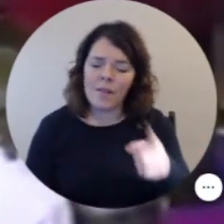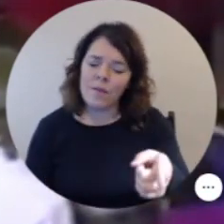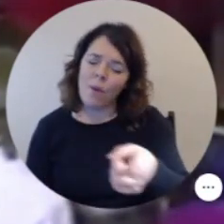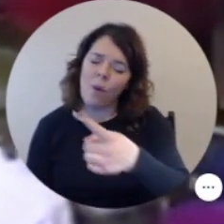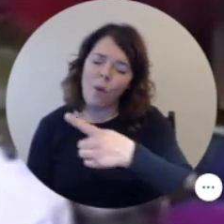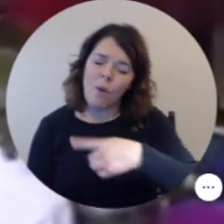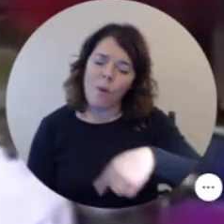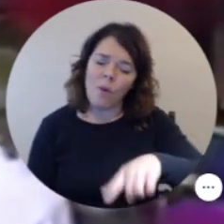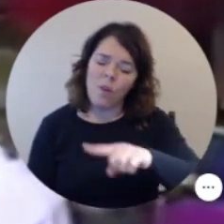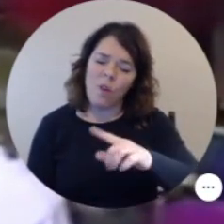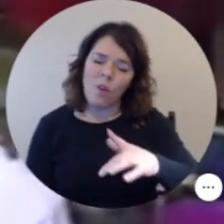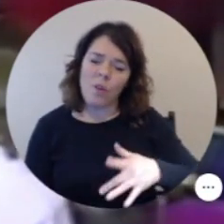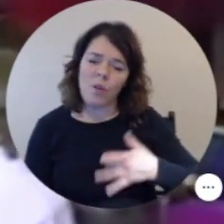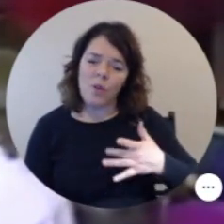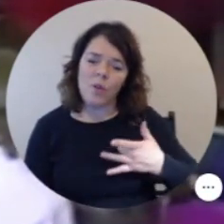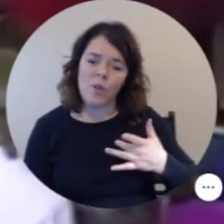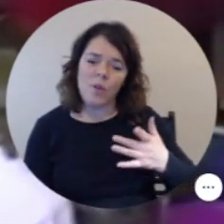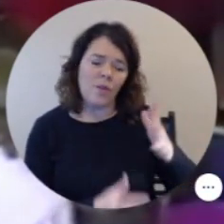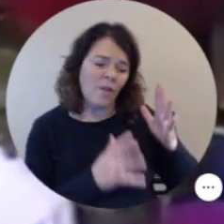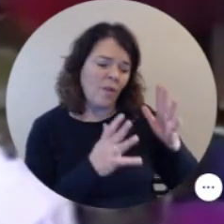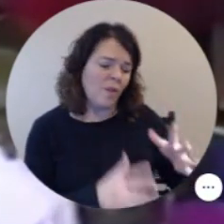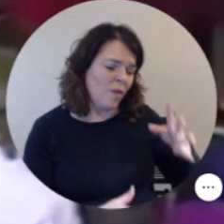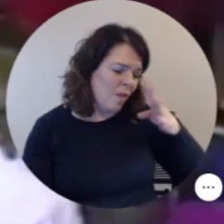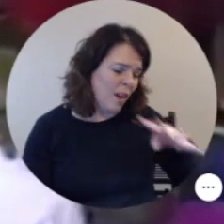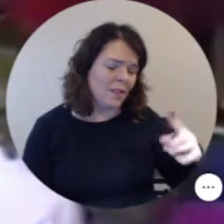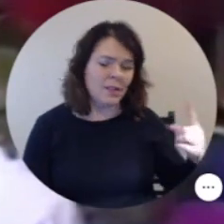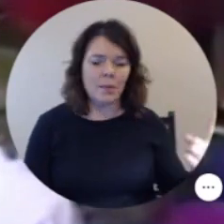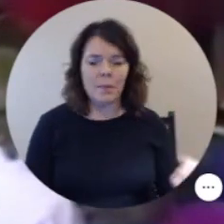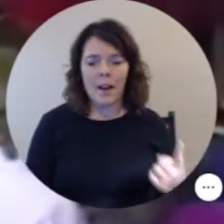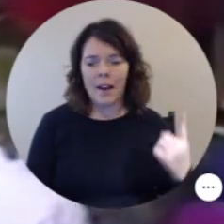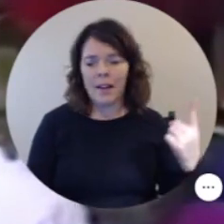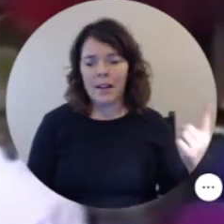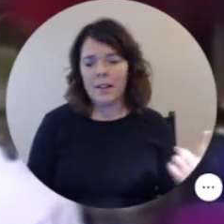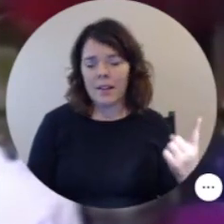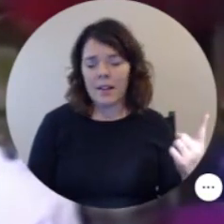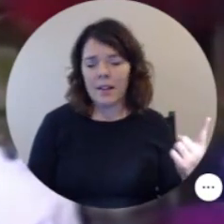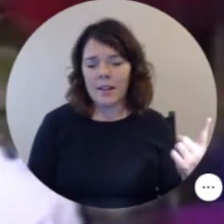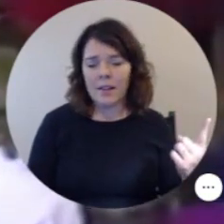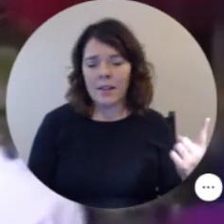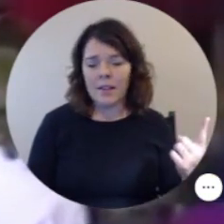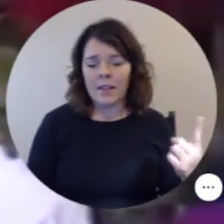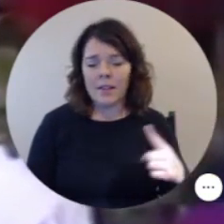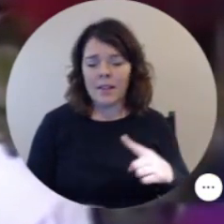For those who feel abandoned